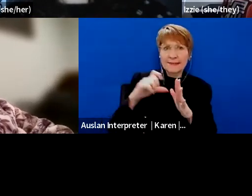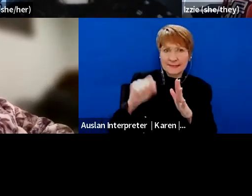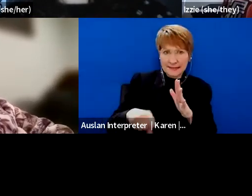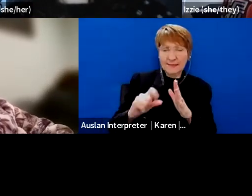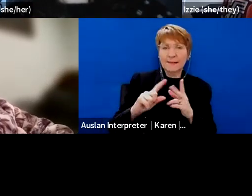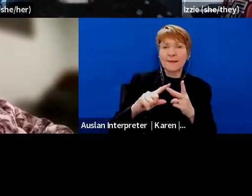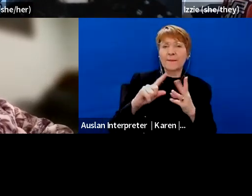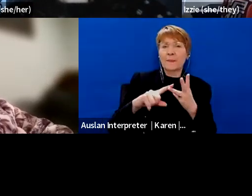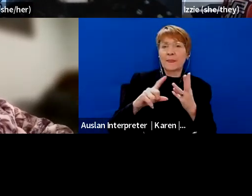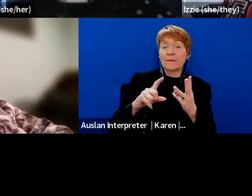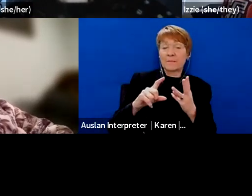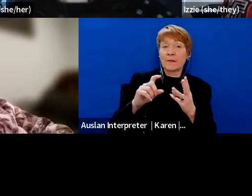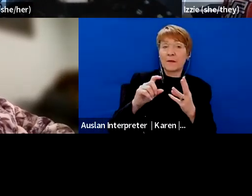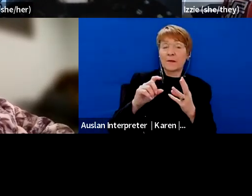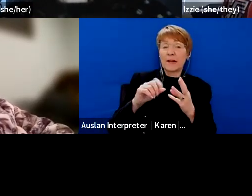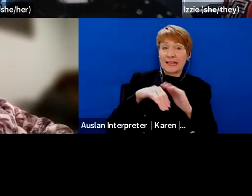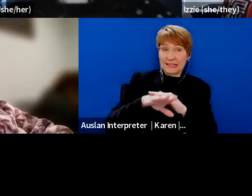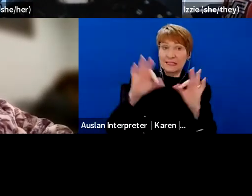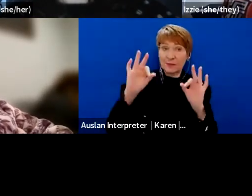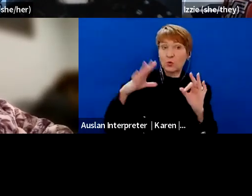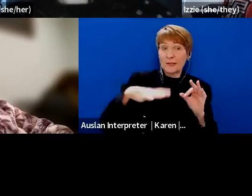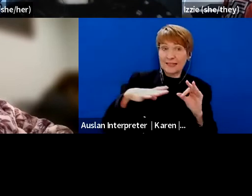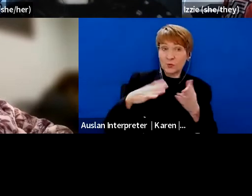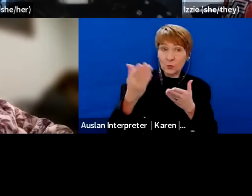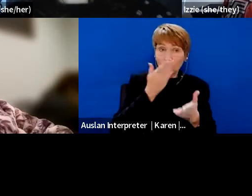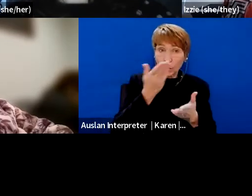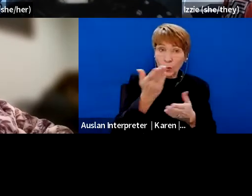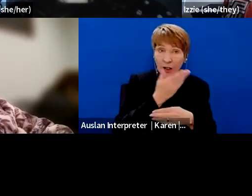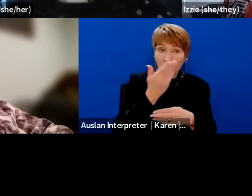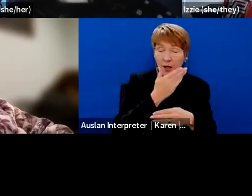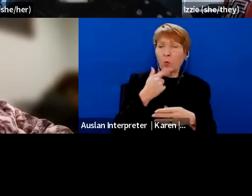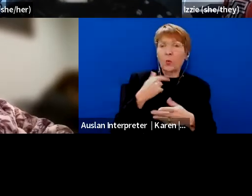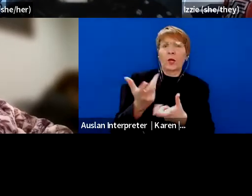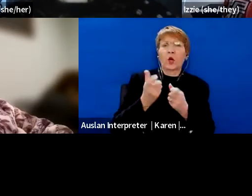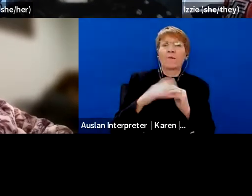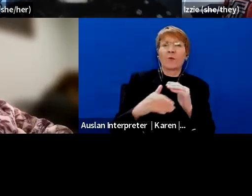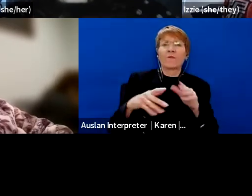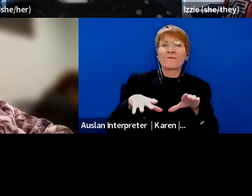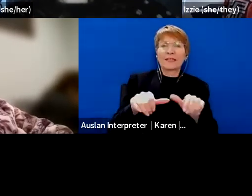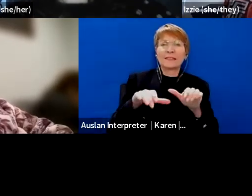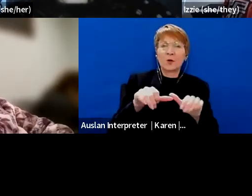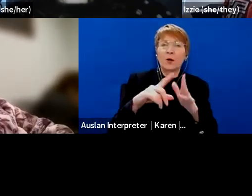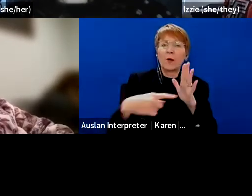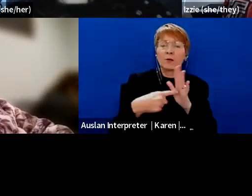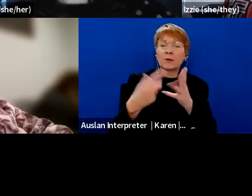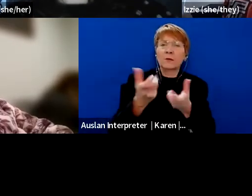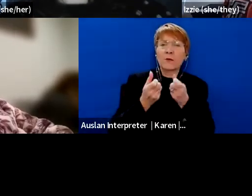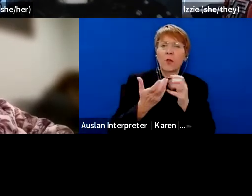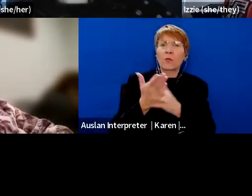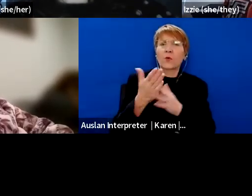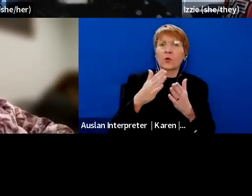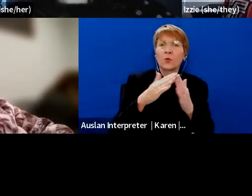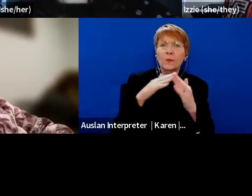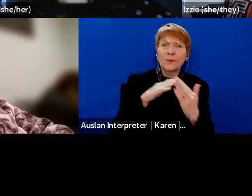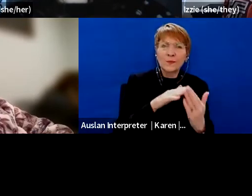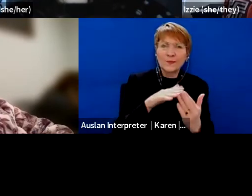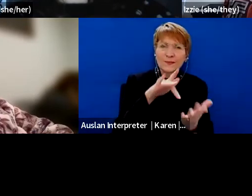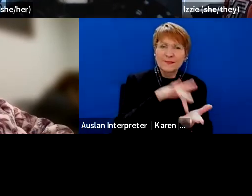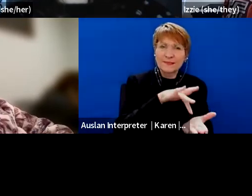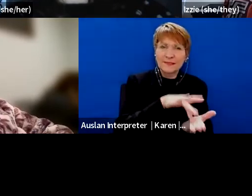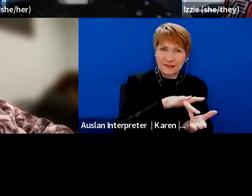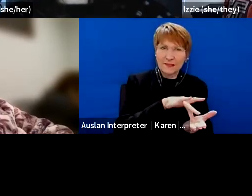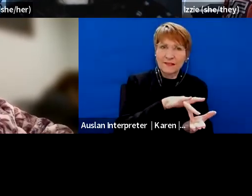She was in a special needs school The services we got when she was younger for physio and it was through the community center.